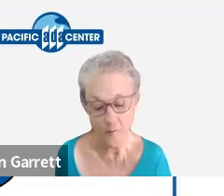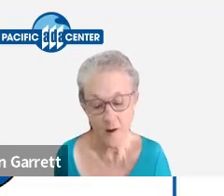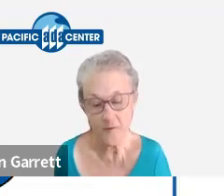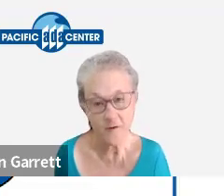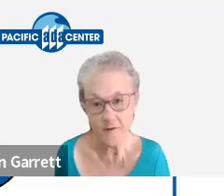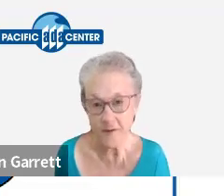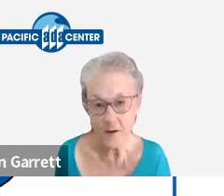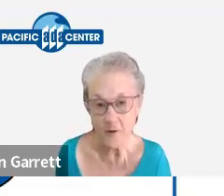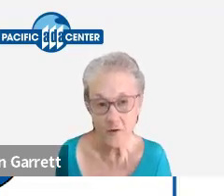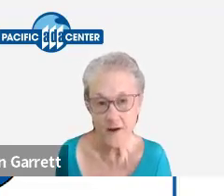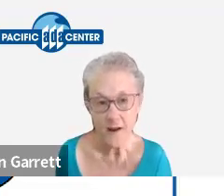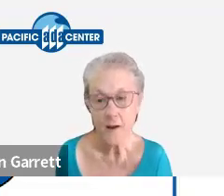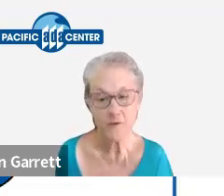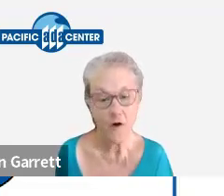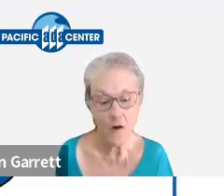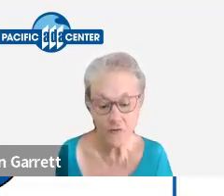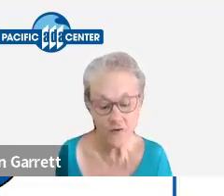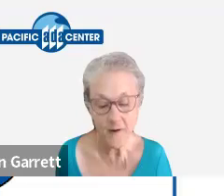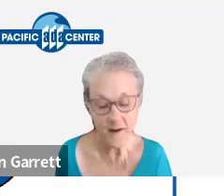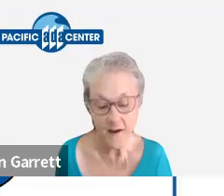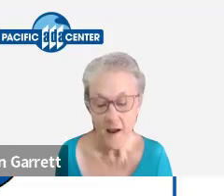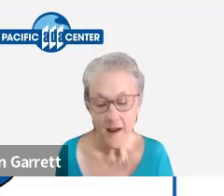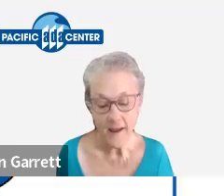to be able to live in the community. It was all just money.